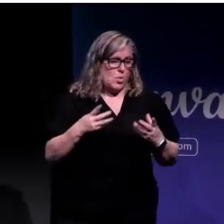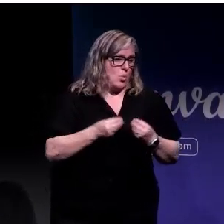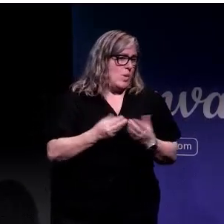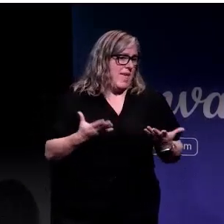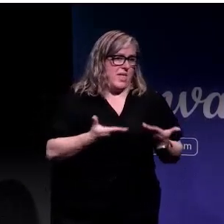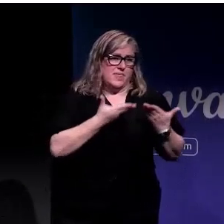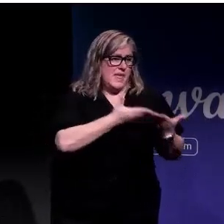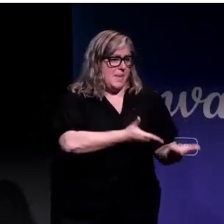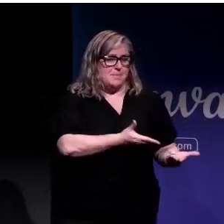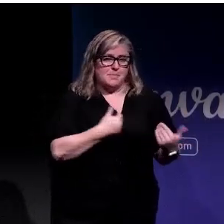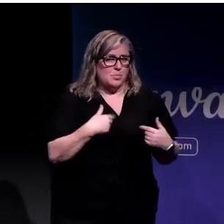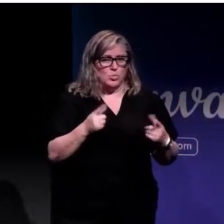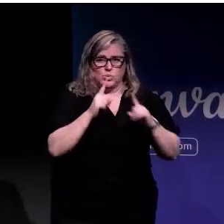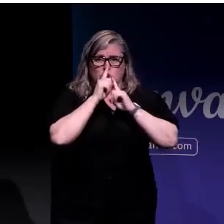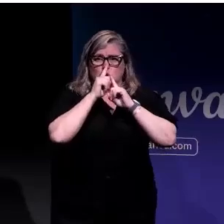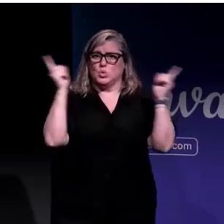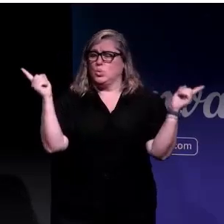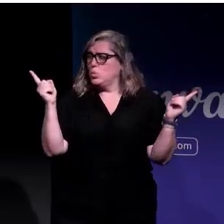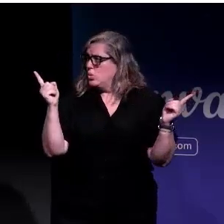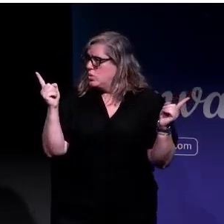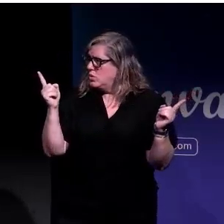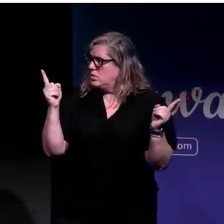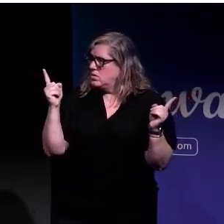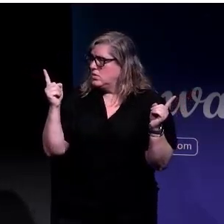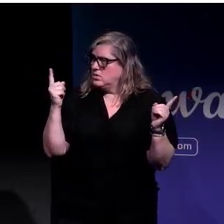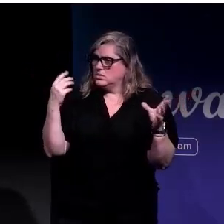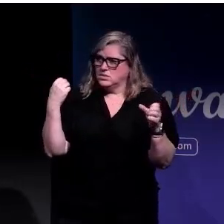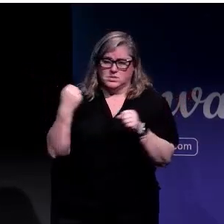we wouldn't be able to get anything close to the insights that we get.